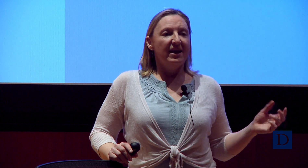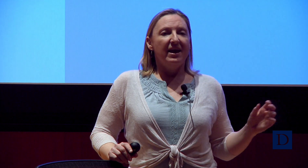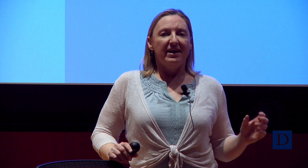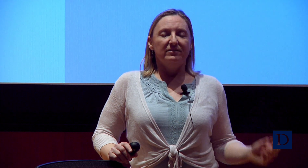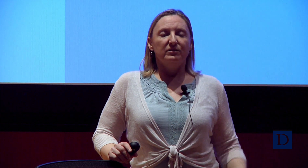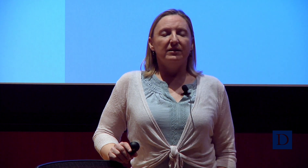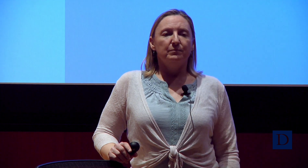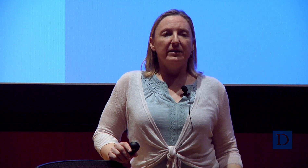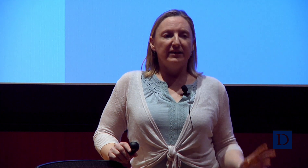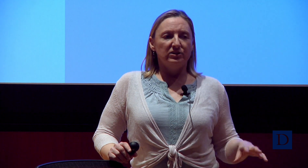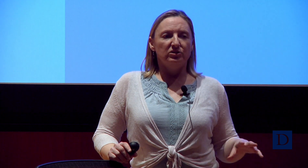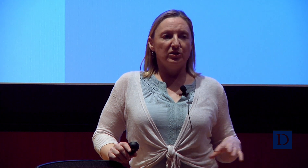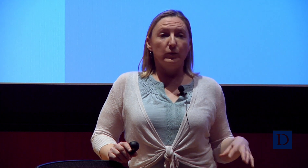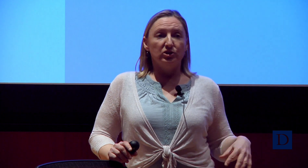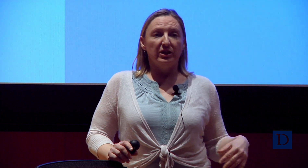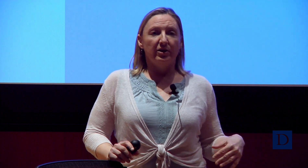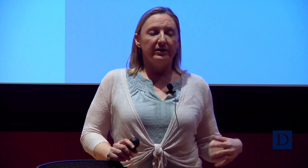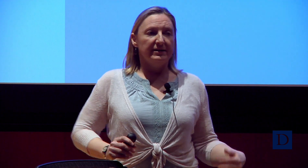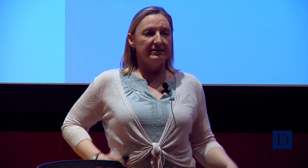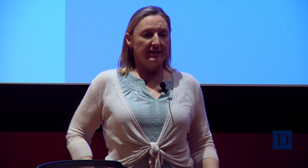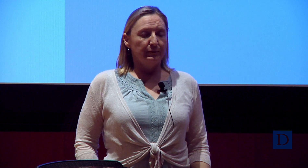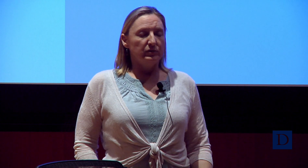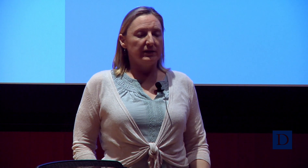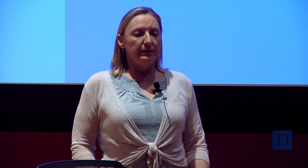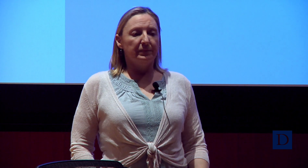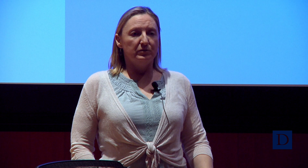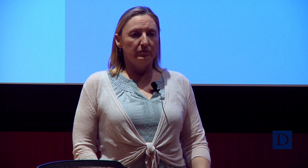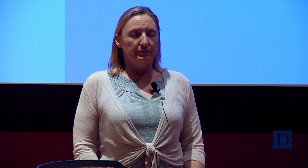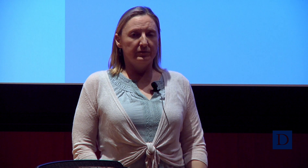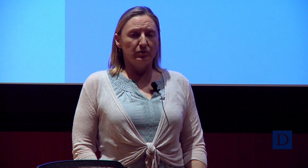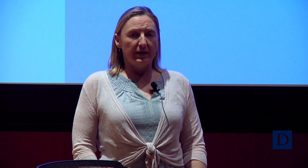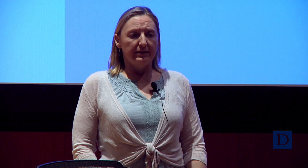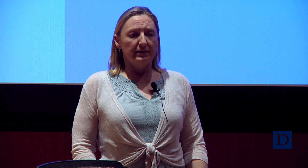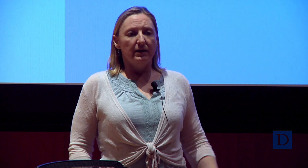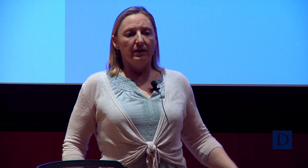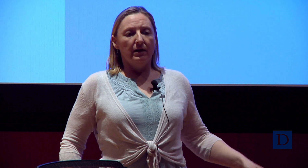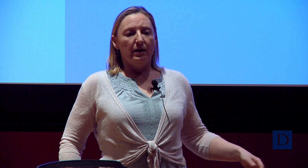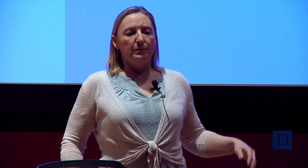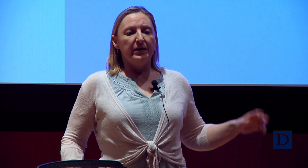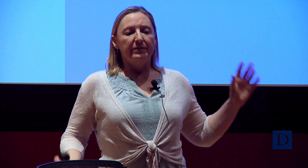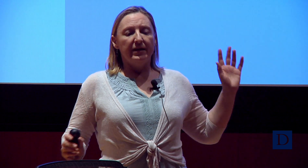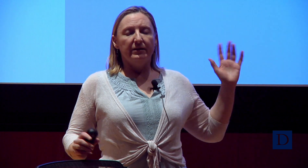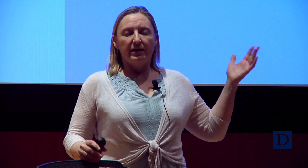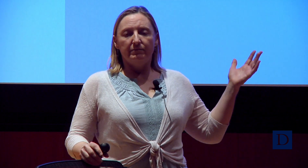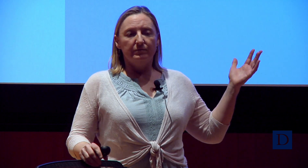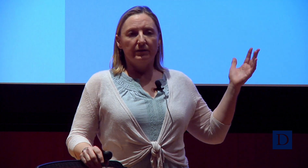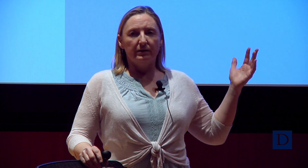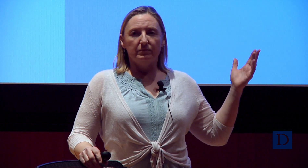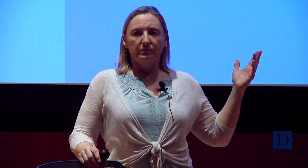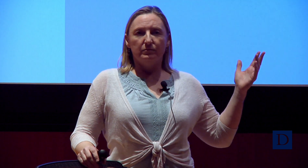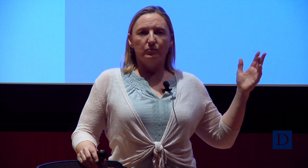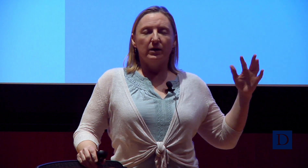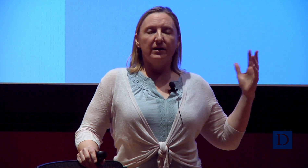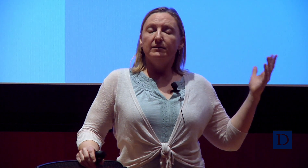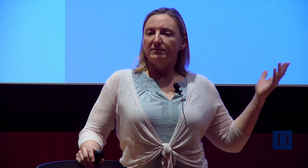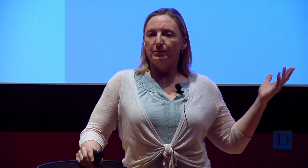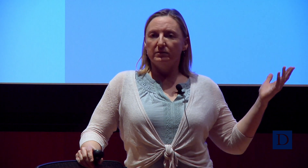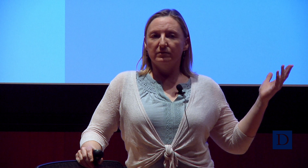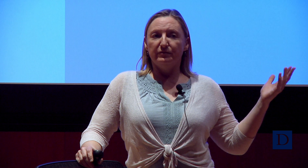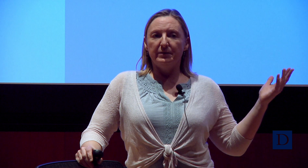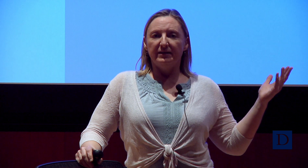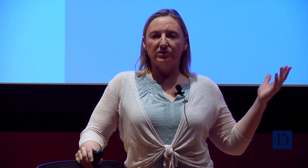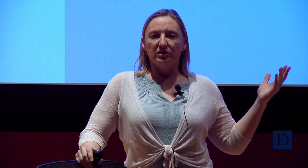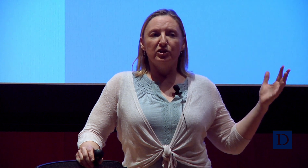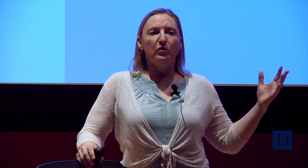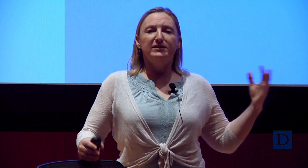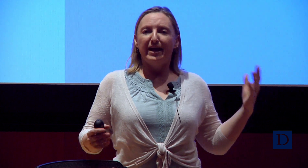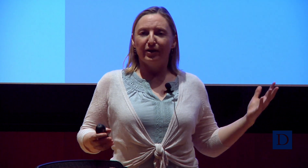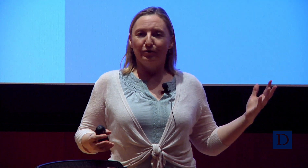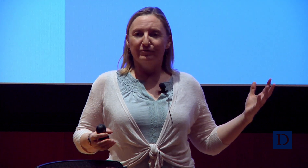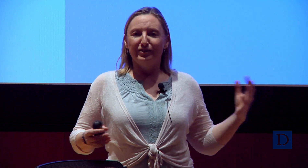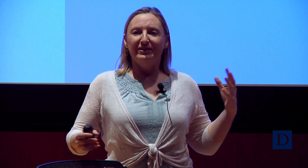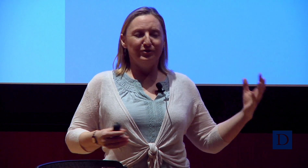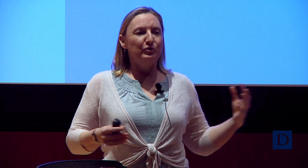and the male dancer’s in a wheelchair, and he’s an amputee - two legs - and then a non-disabled female dancer, and you know the tango, right,